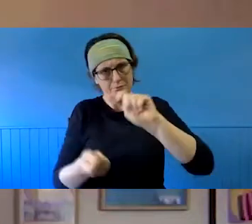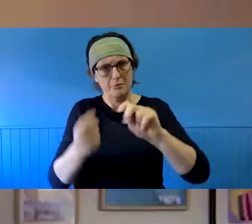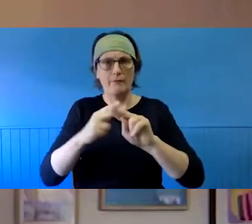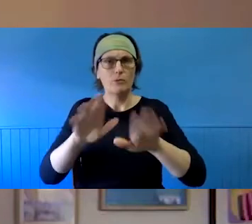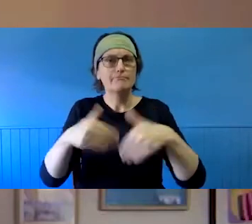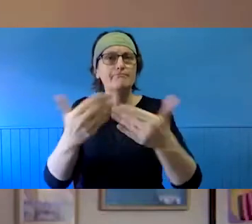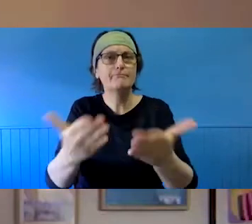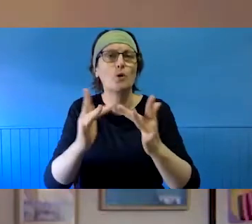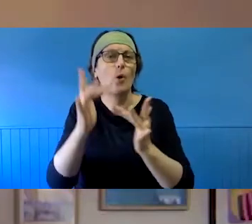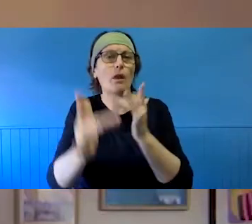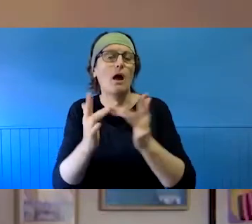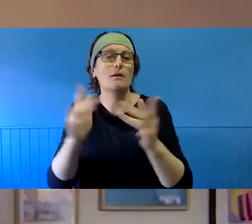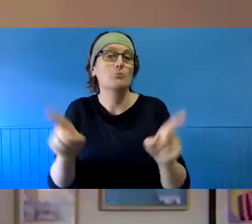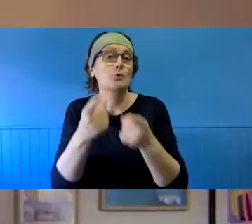Today, Carol will